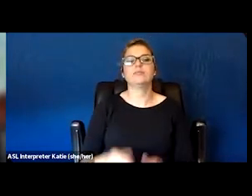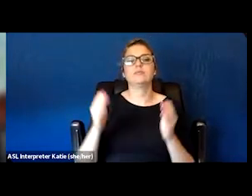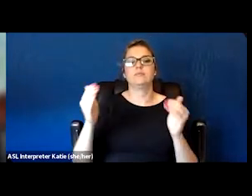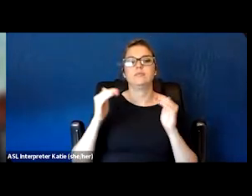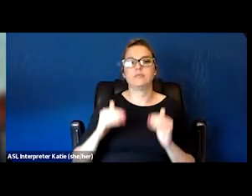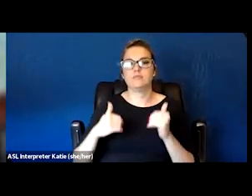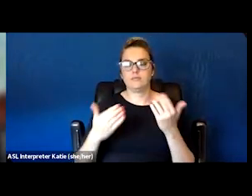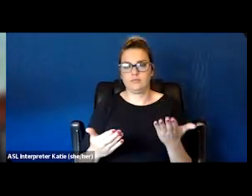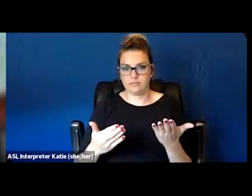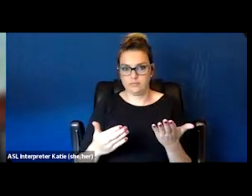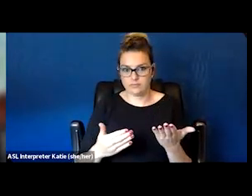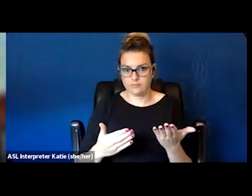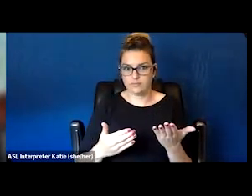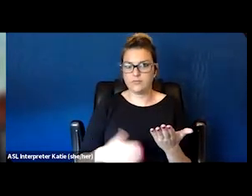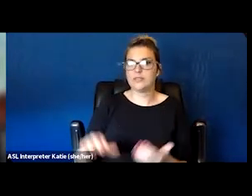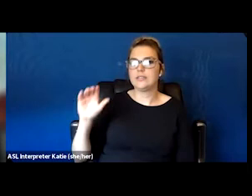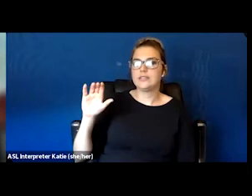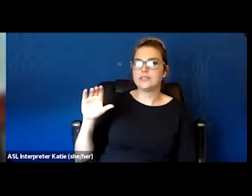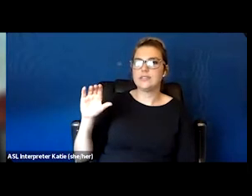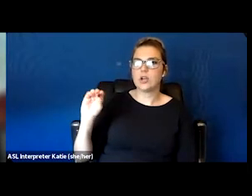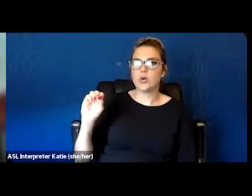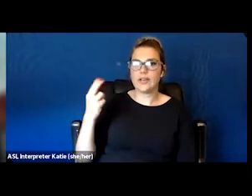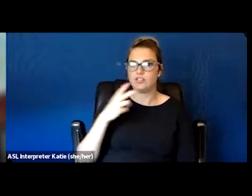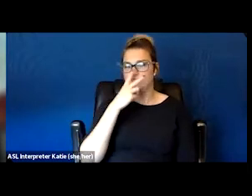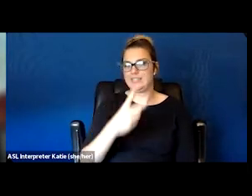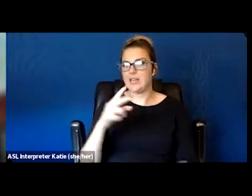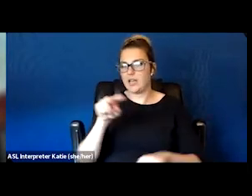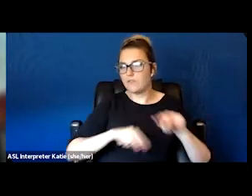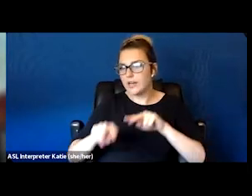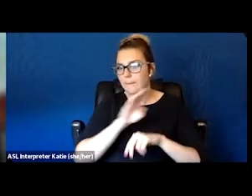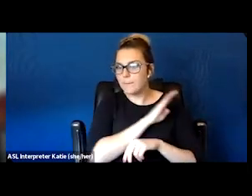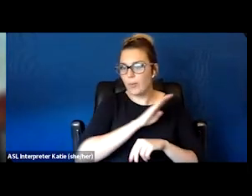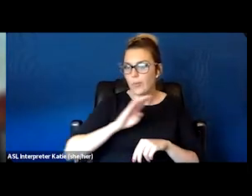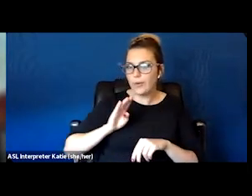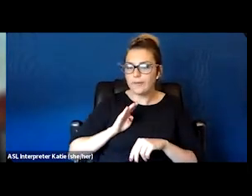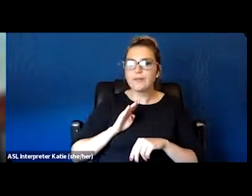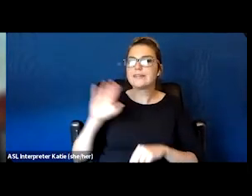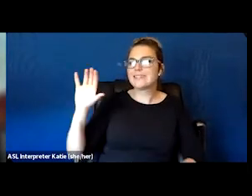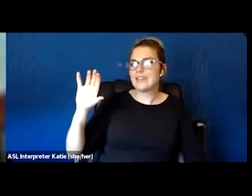We have about 20 seats on that council, and that really governs our homeless system of care.